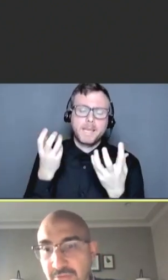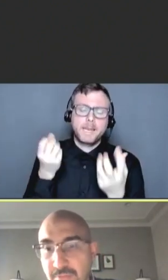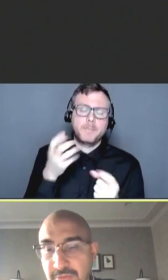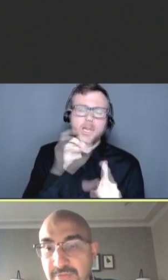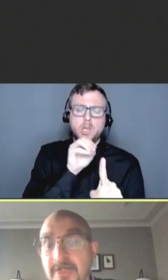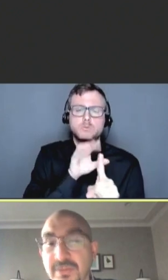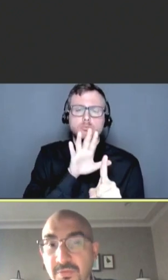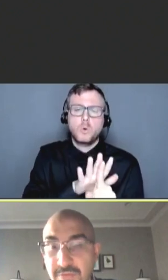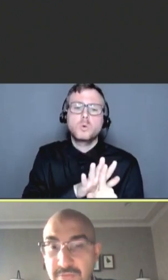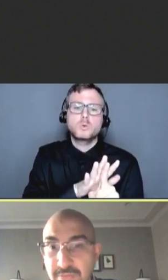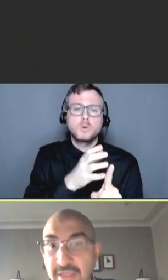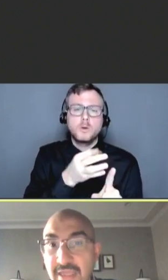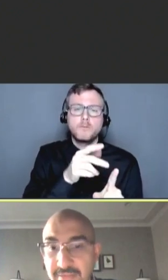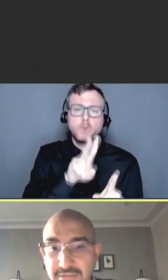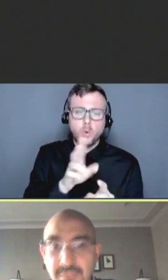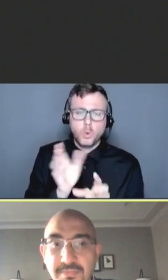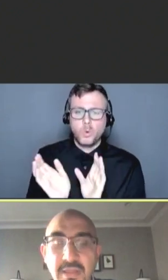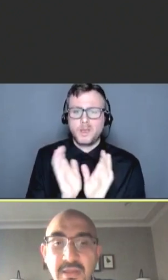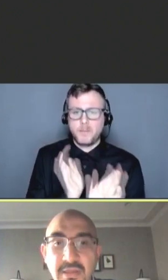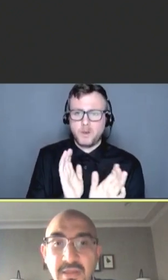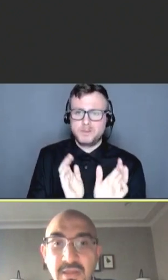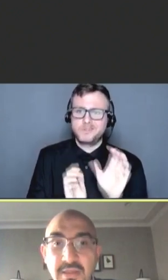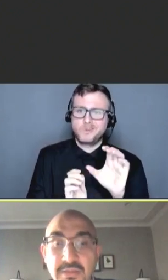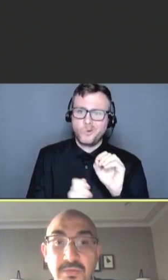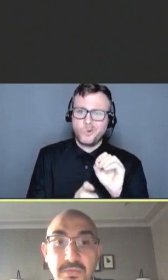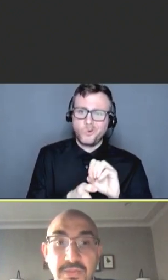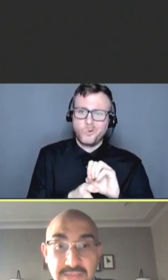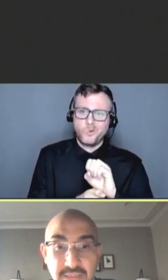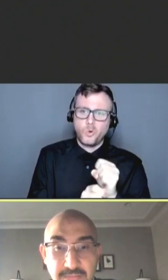and to the part the SARS-CoV-2 spike at the time. So next slide.